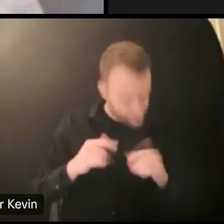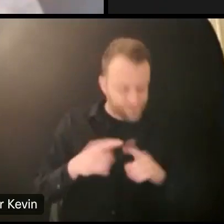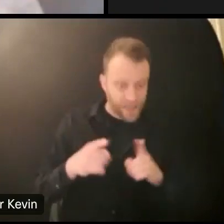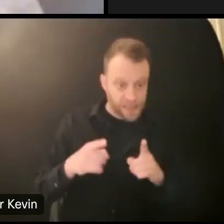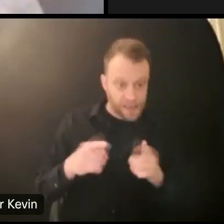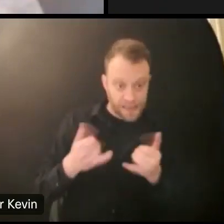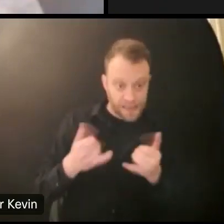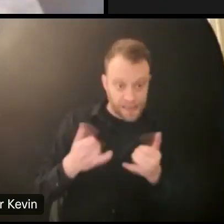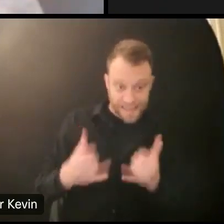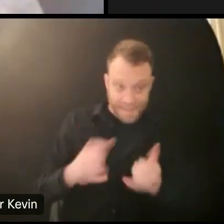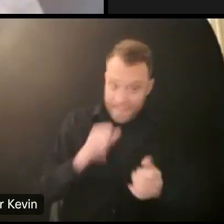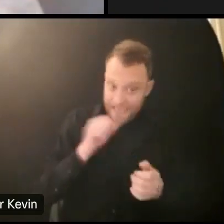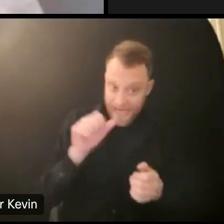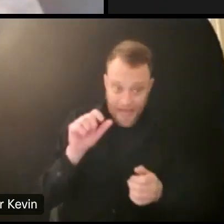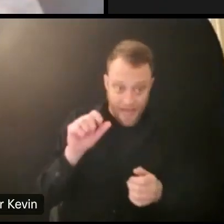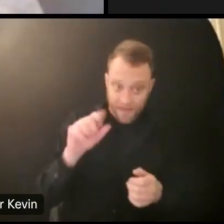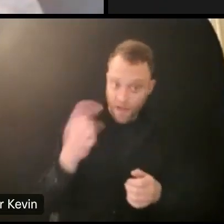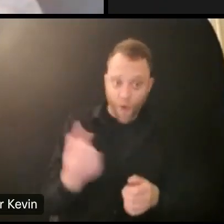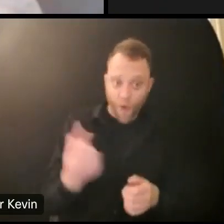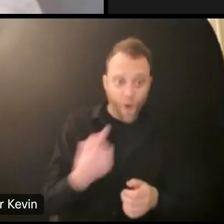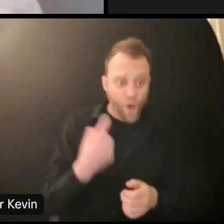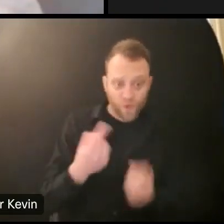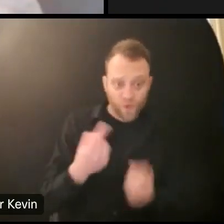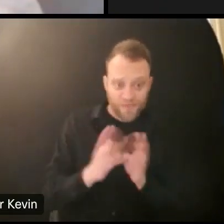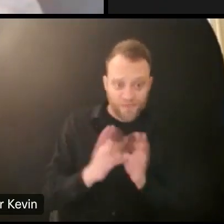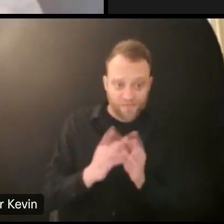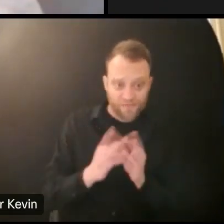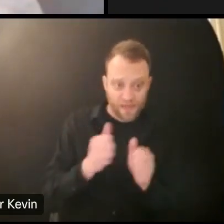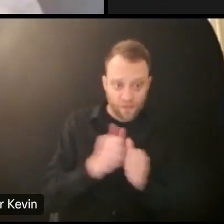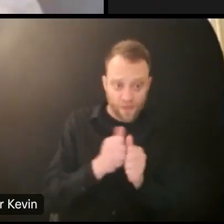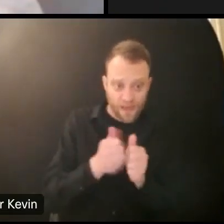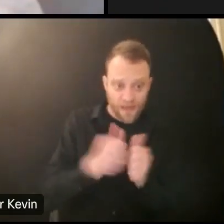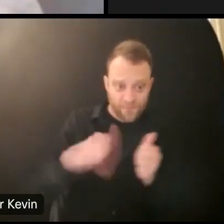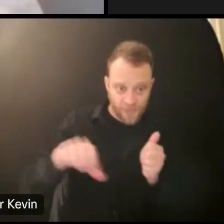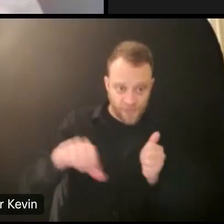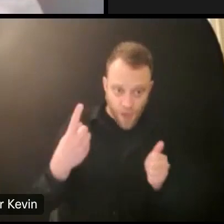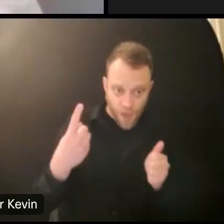It's not going to be the only time we reach out to provide opportunities to have these conversations.